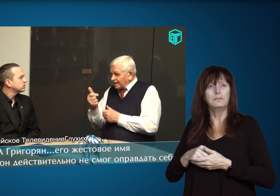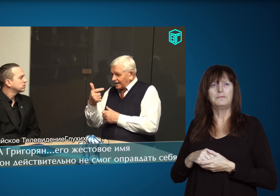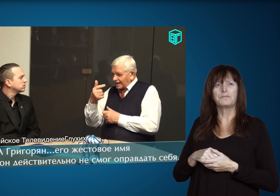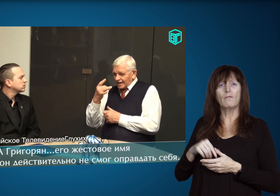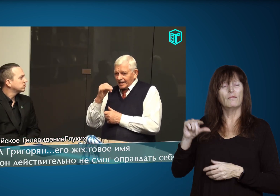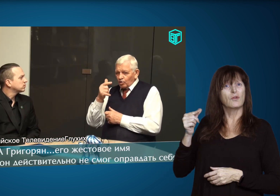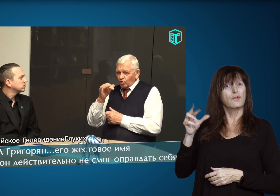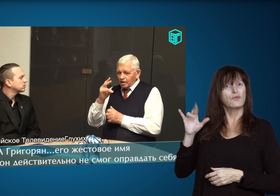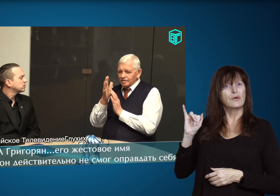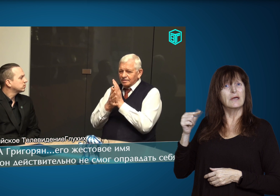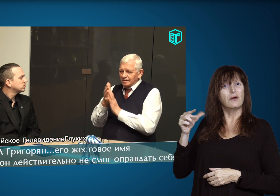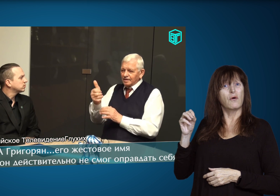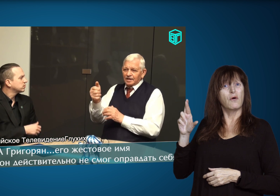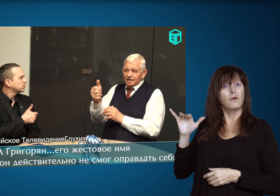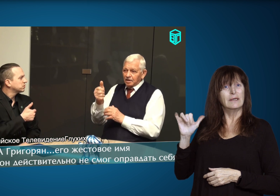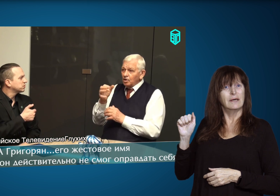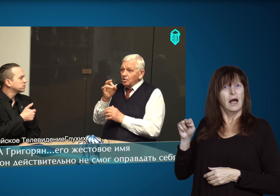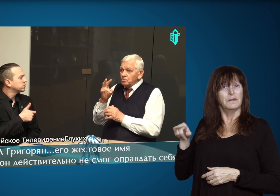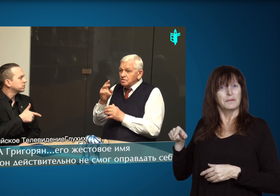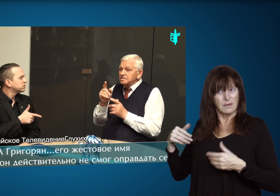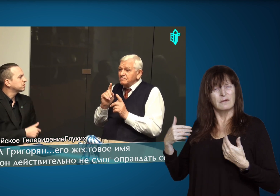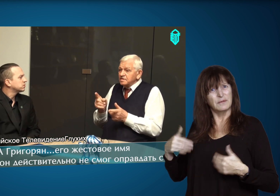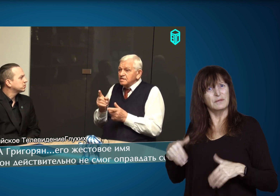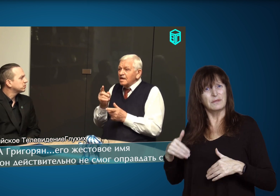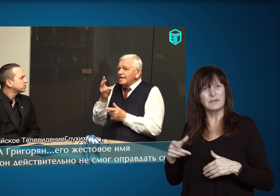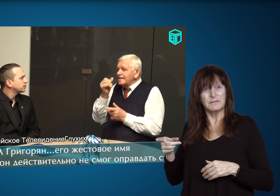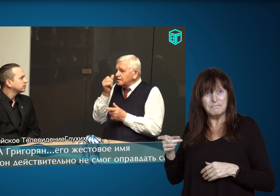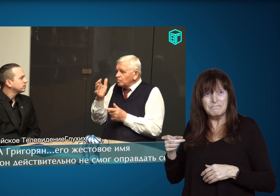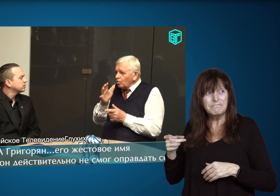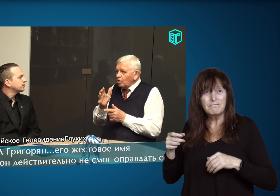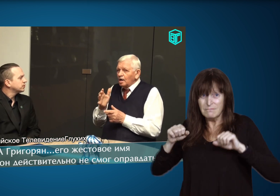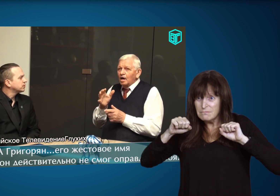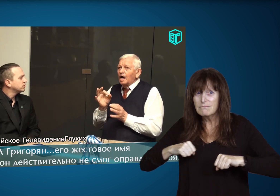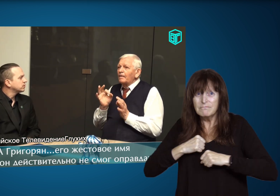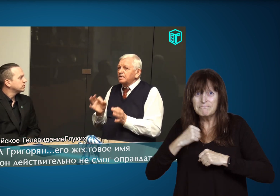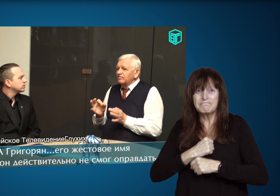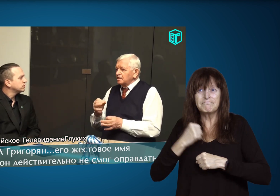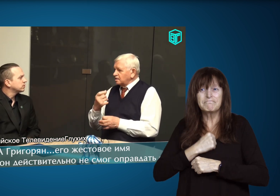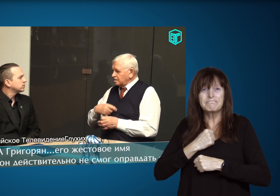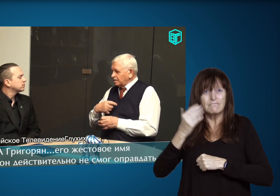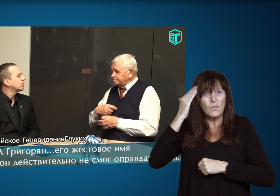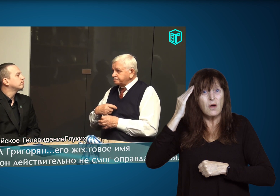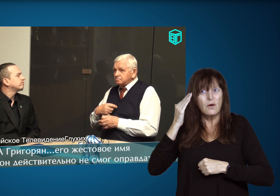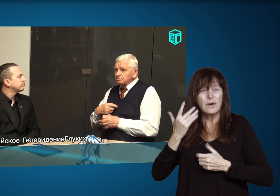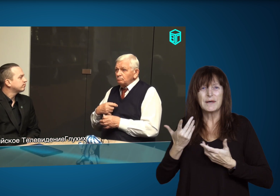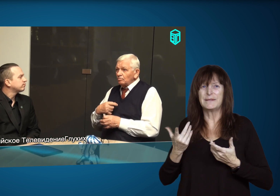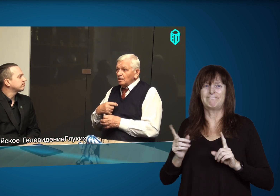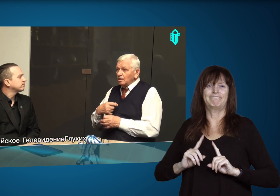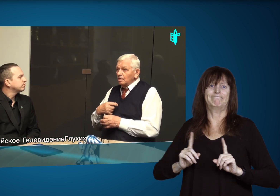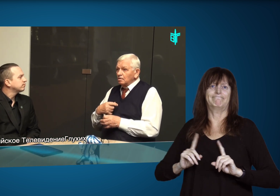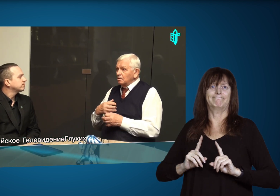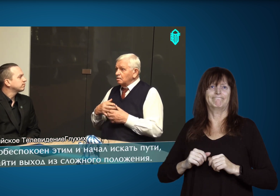Grigoryan, as it turned out, wasn’t that competent.